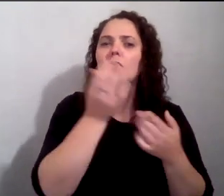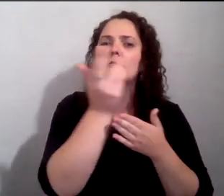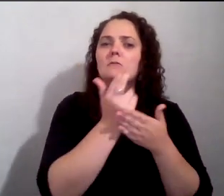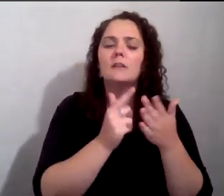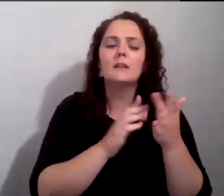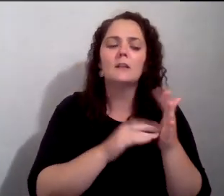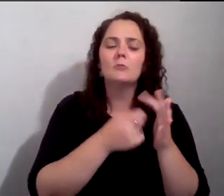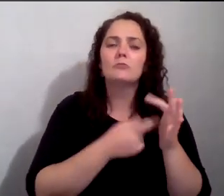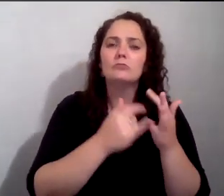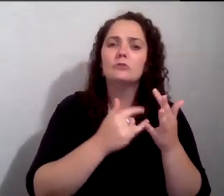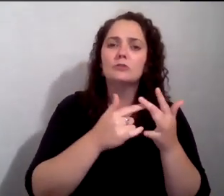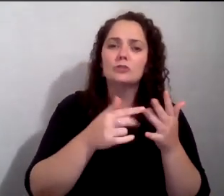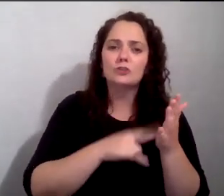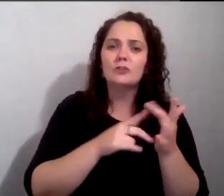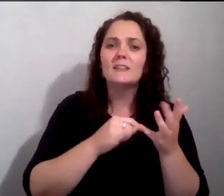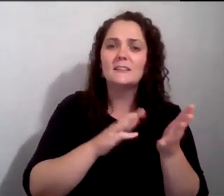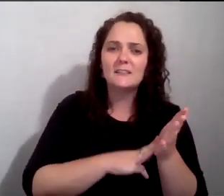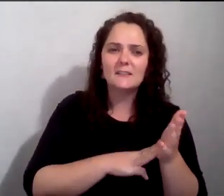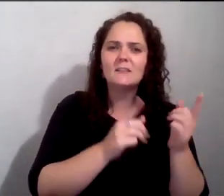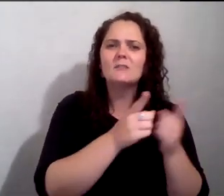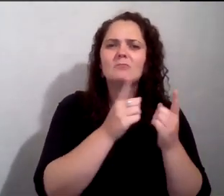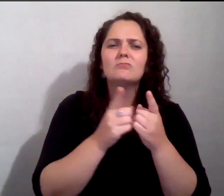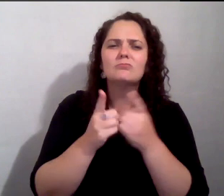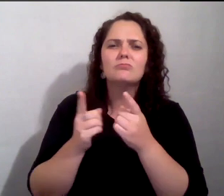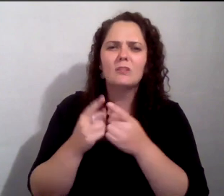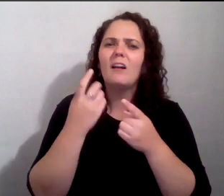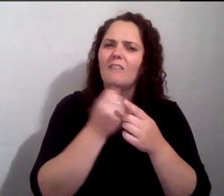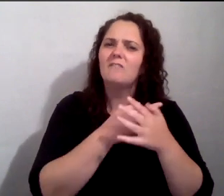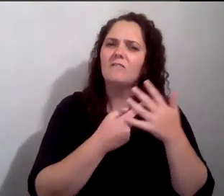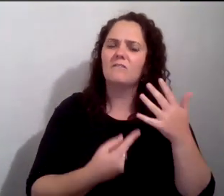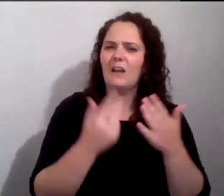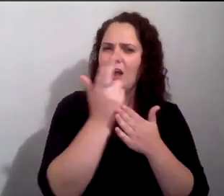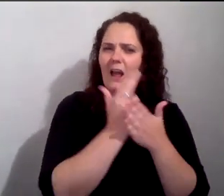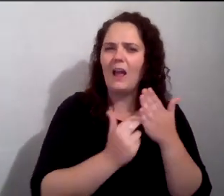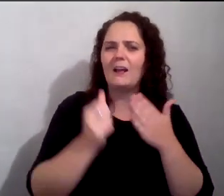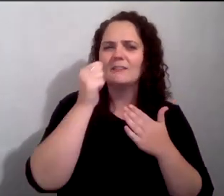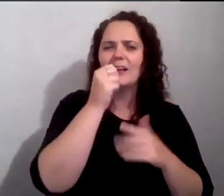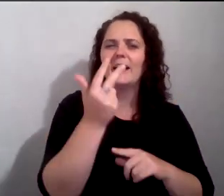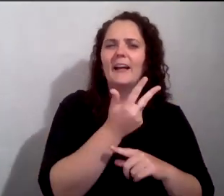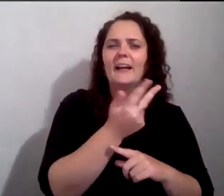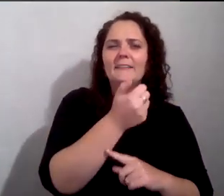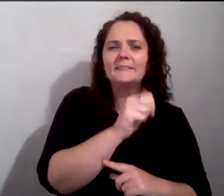Renoir, Degas, Pissarro, Seurat, of the 1860s 70s and 80s. You know